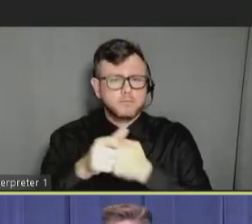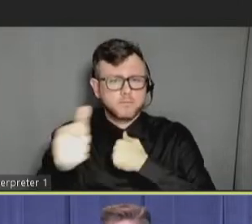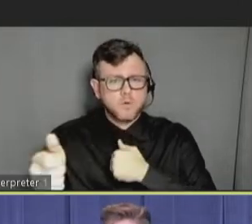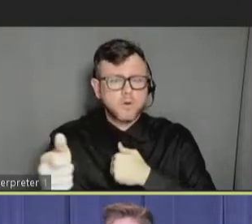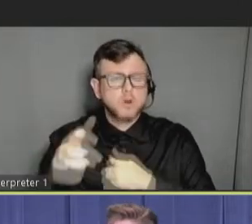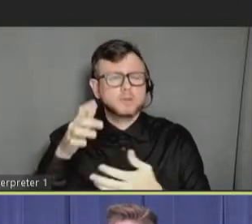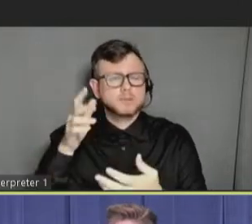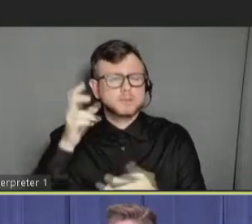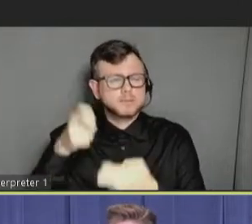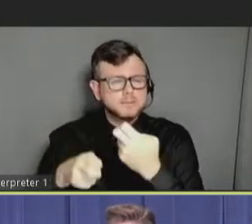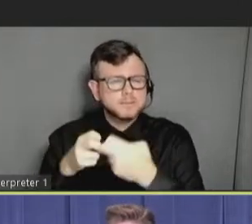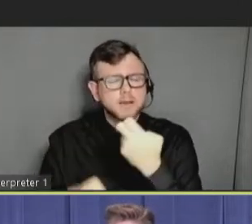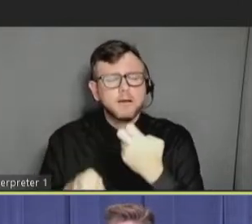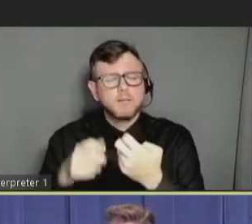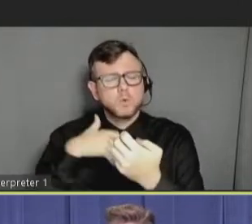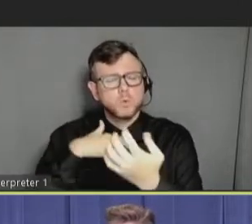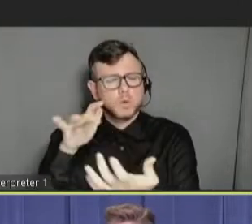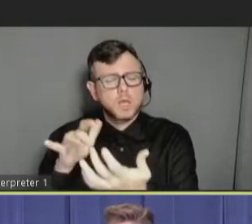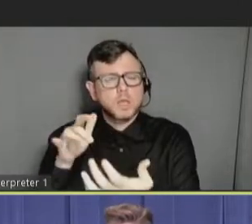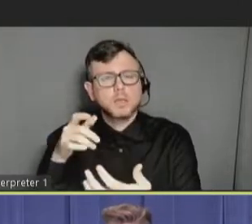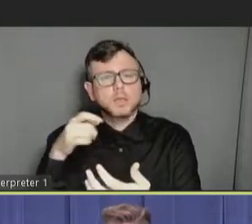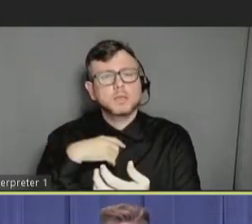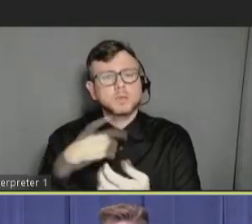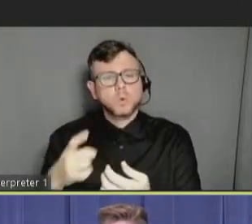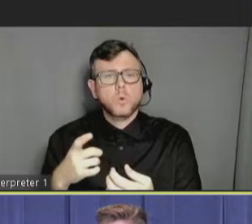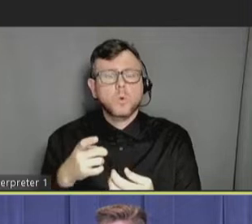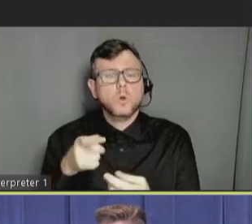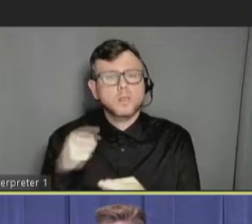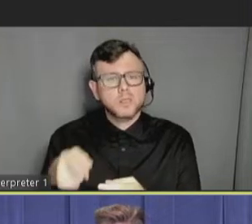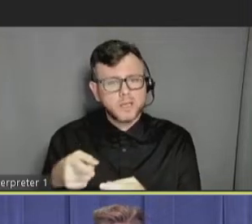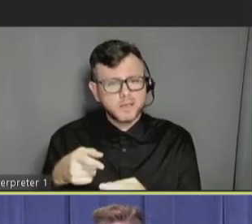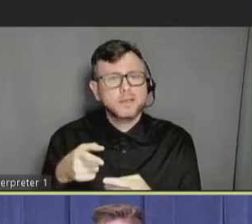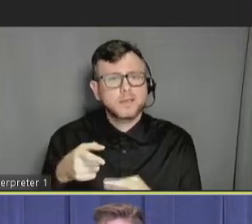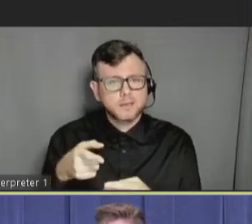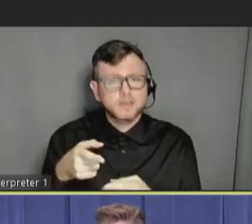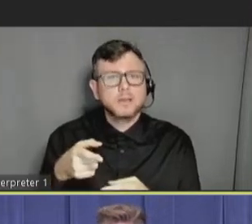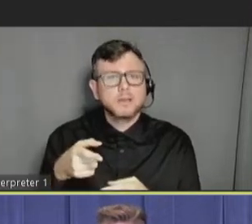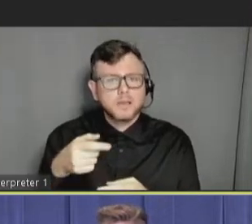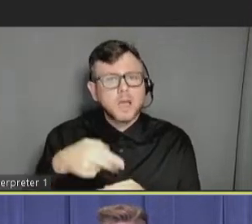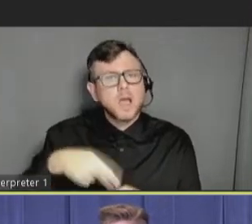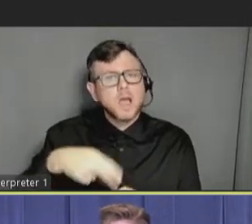that either have high rates of zero-dose children, to engage with them, provide education,